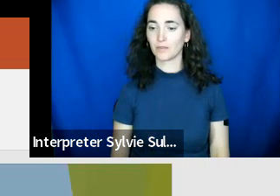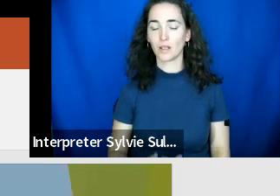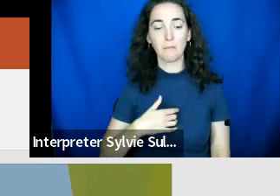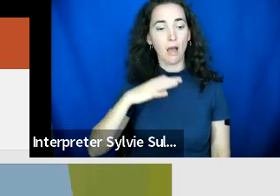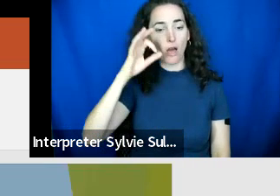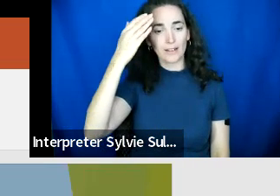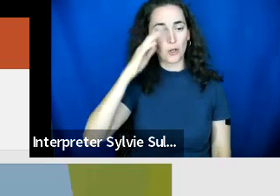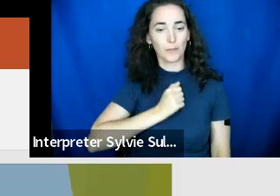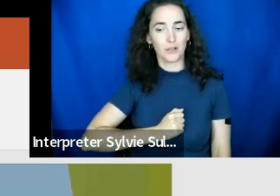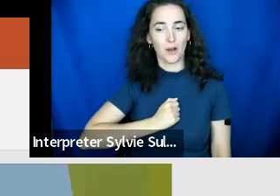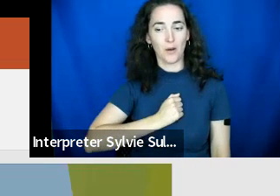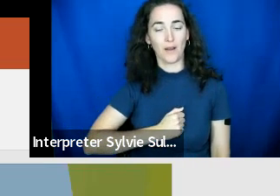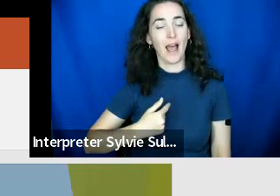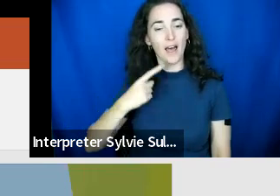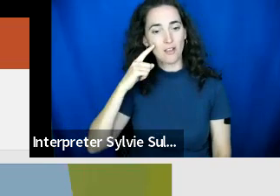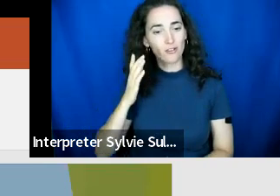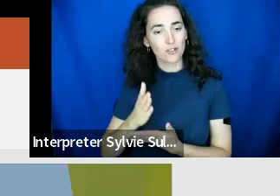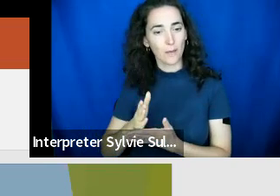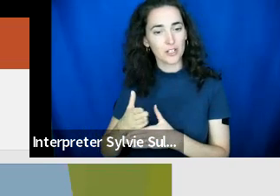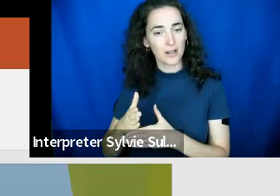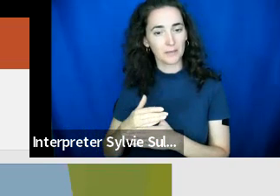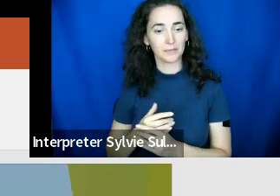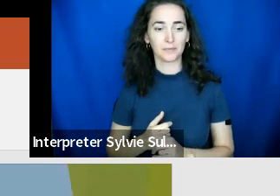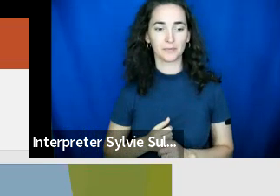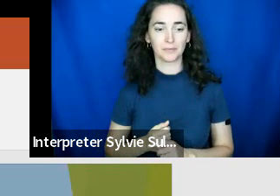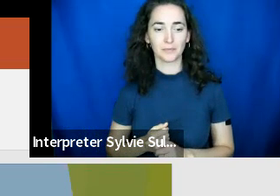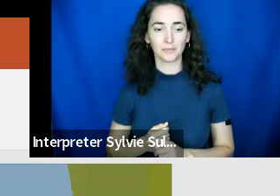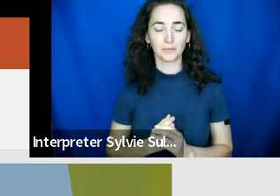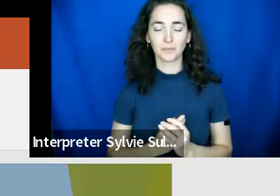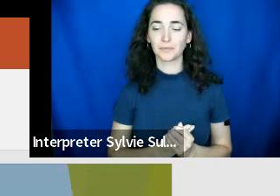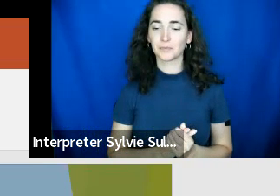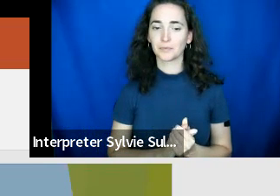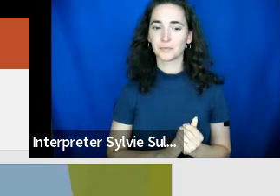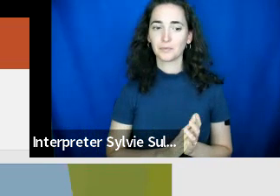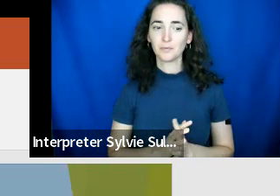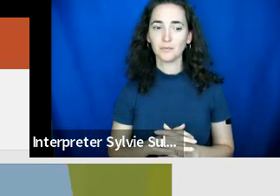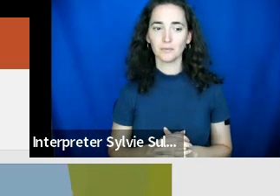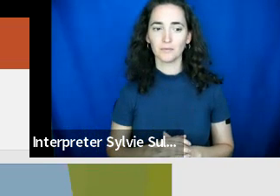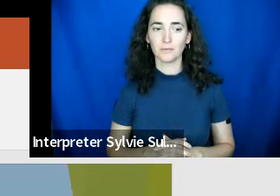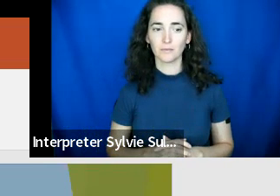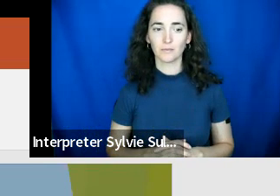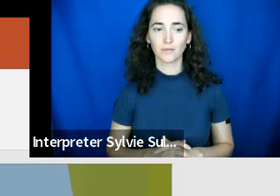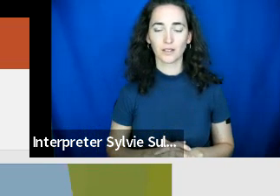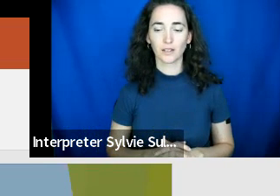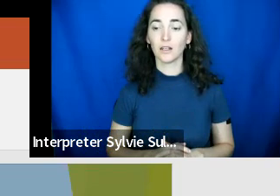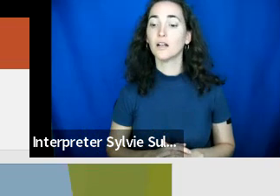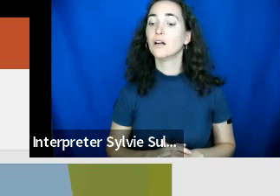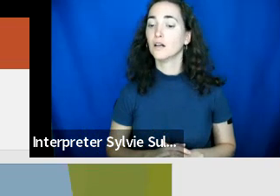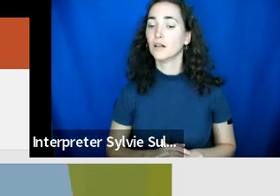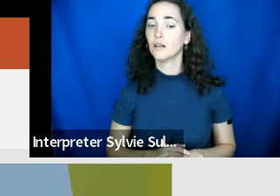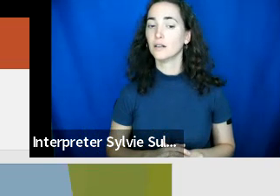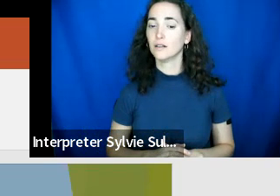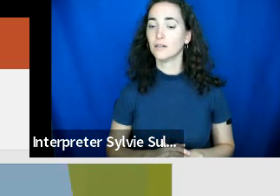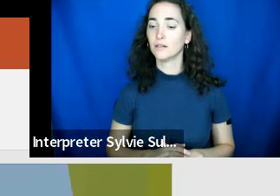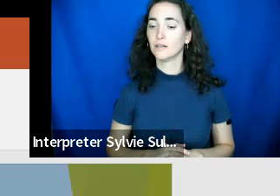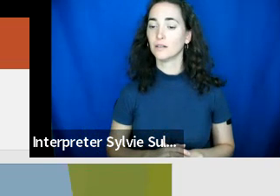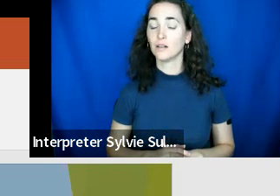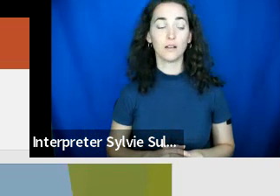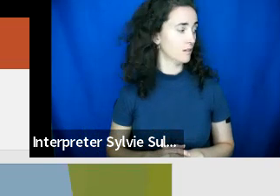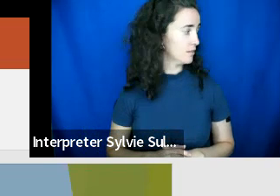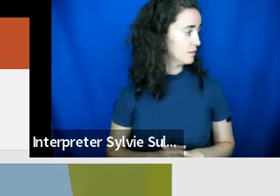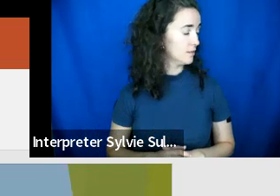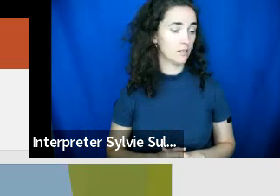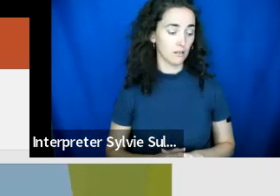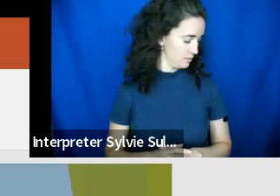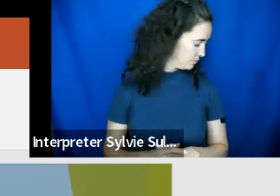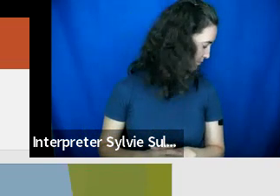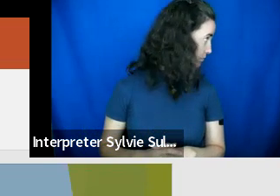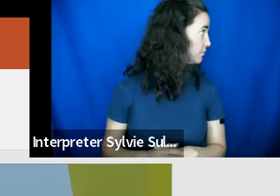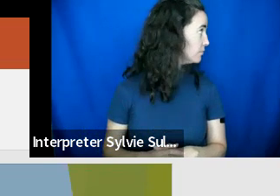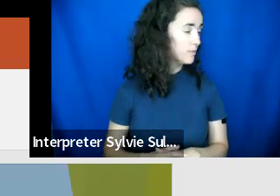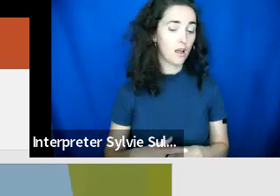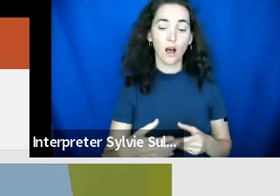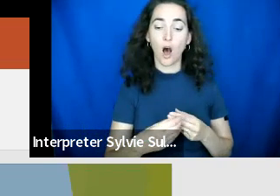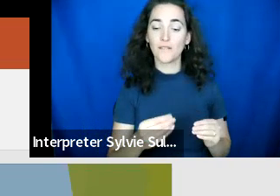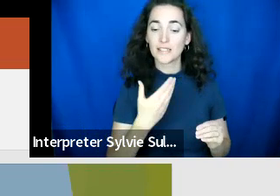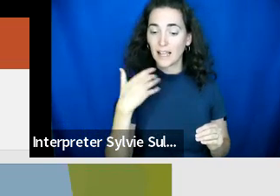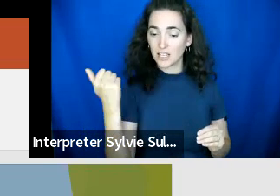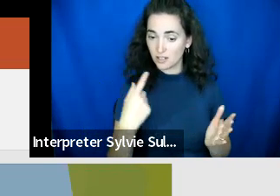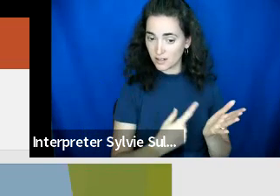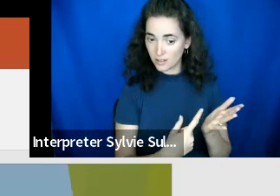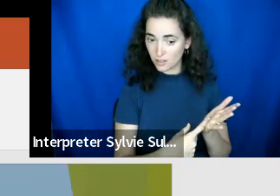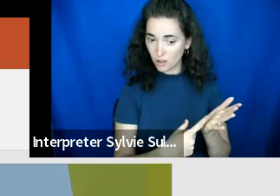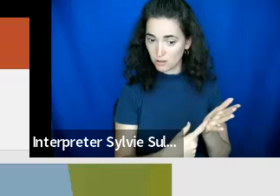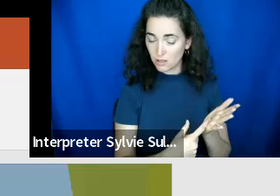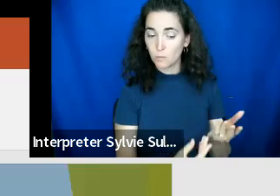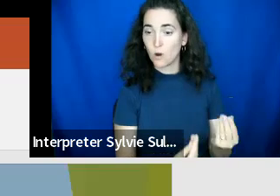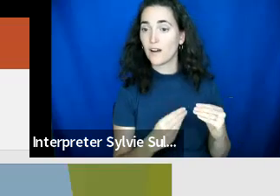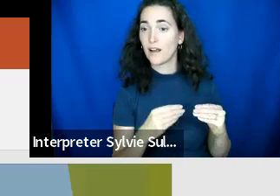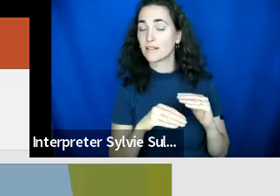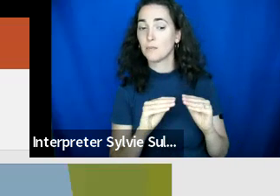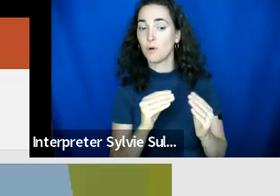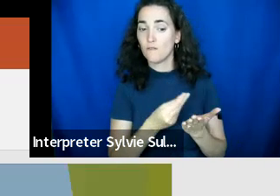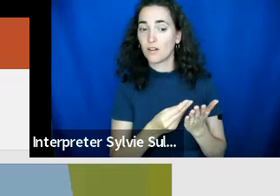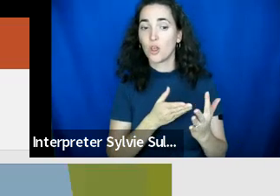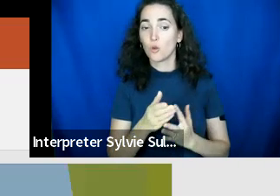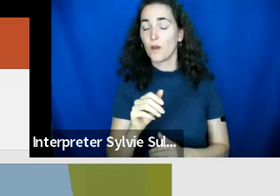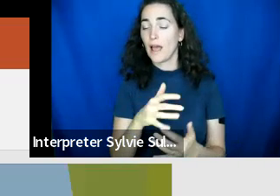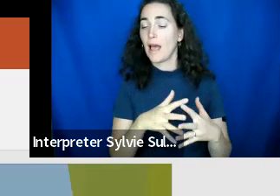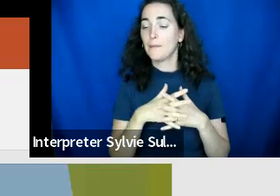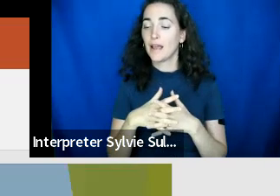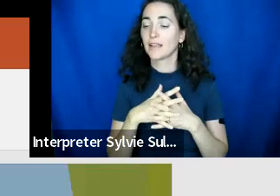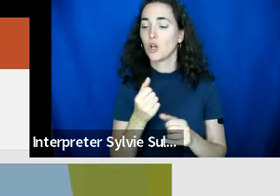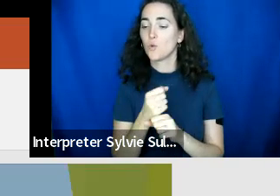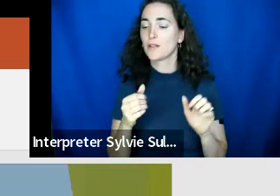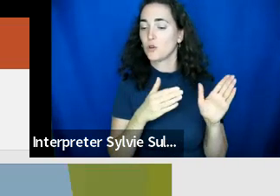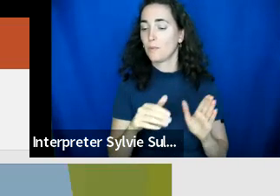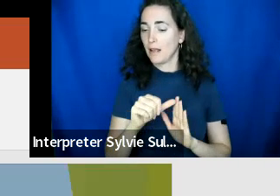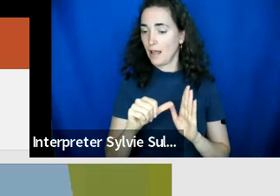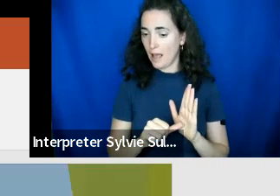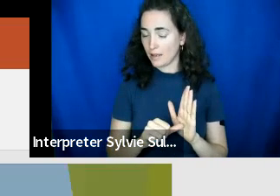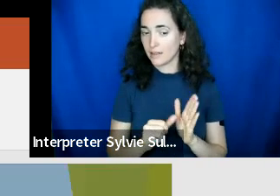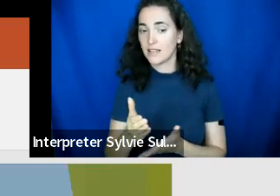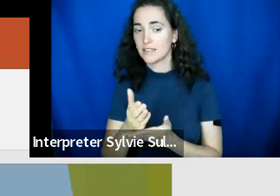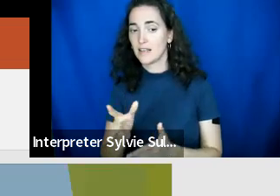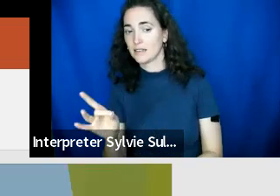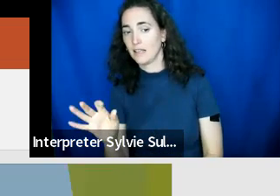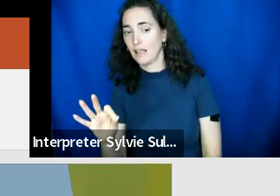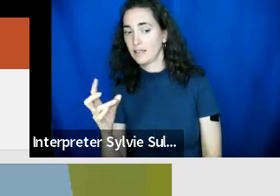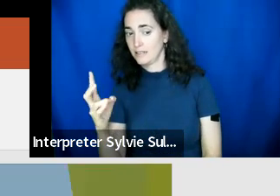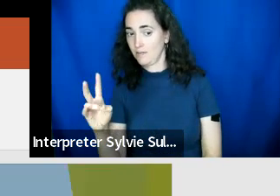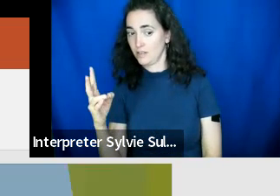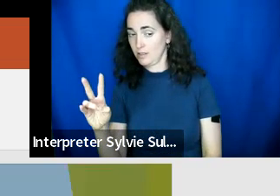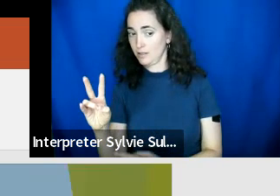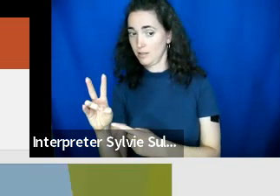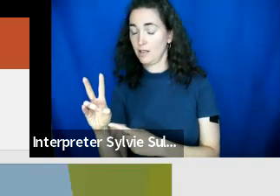I'm sorry I thought I stopped so the America similar to what the office of aging talked about having access to some of of additional funding through the American Rescue plan Act, and that section 98 17 oCD